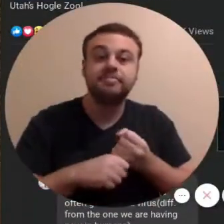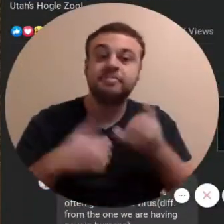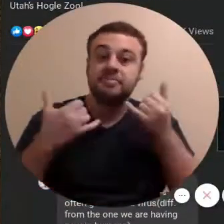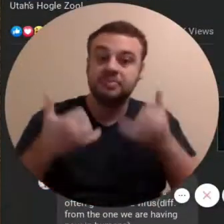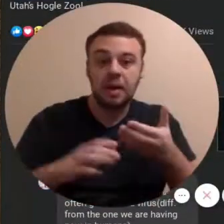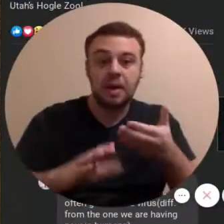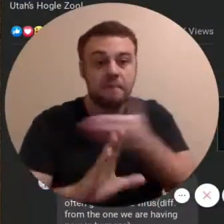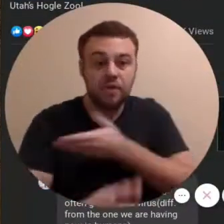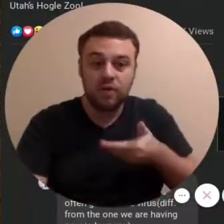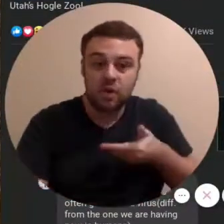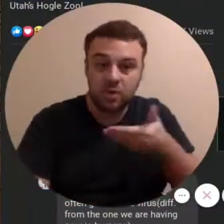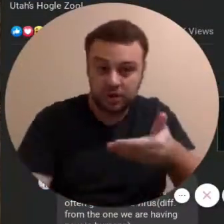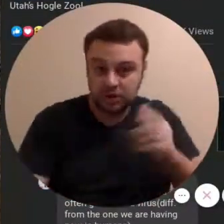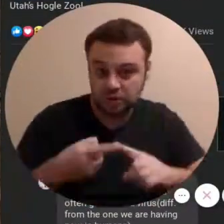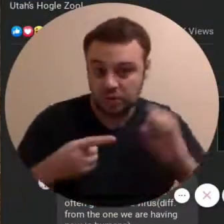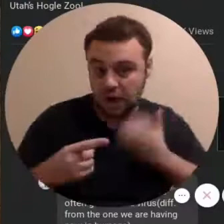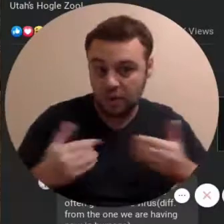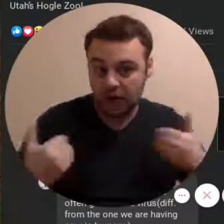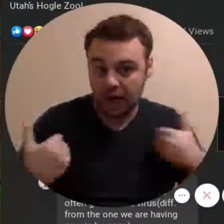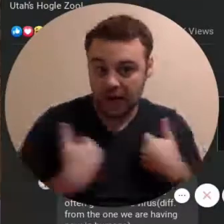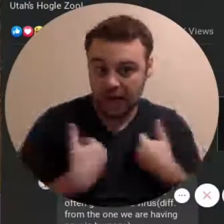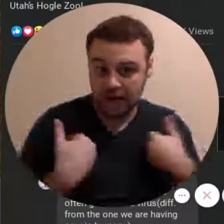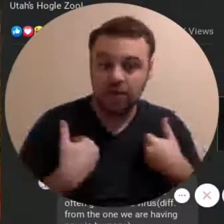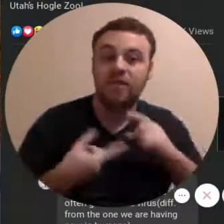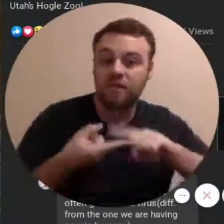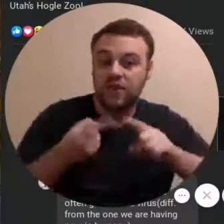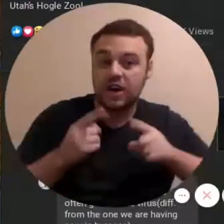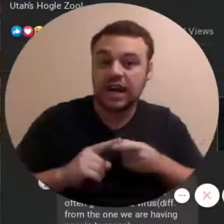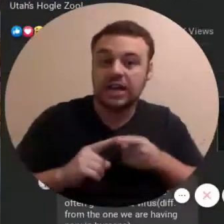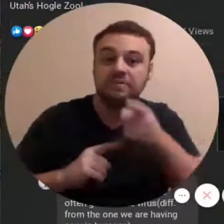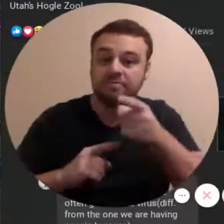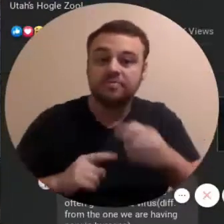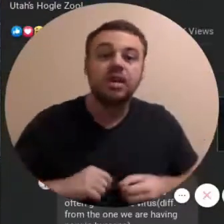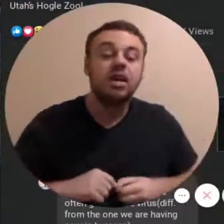let's take a look what we got here. You guys set up a table? A lot of good things.